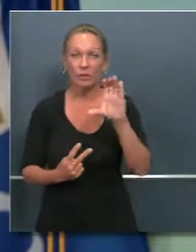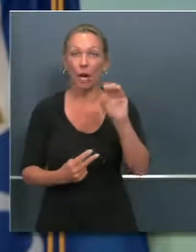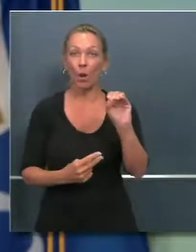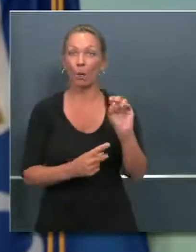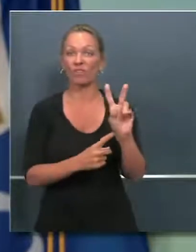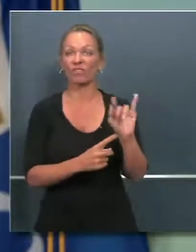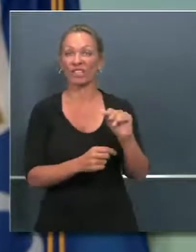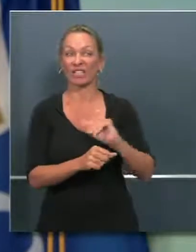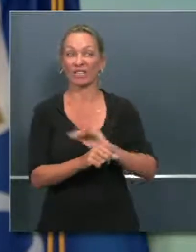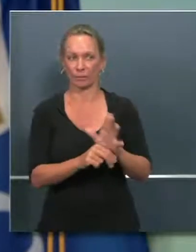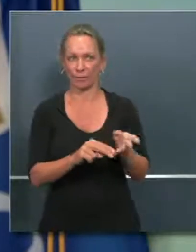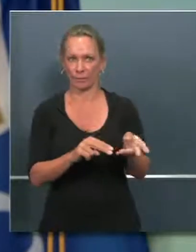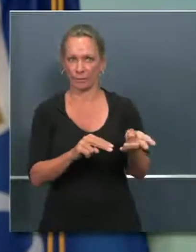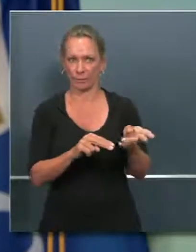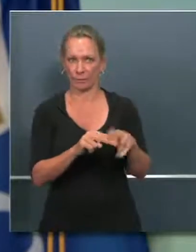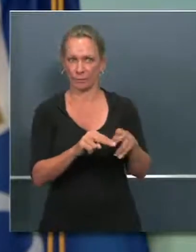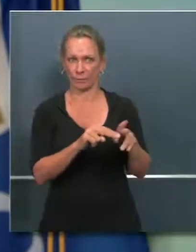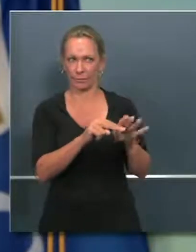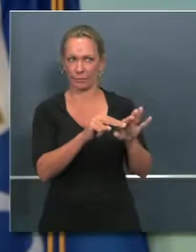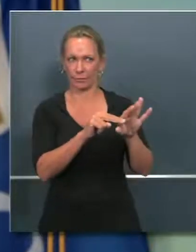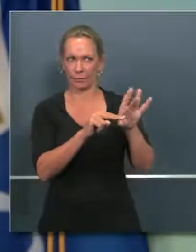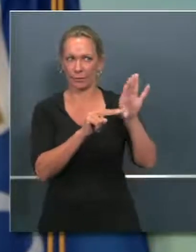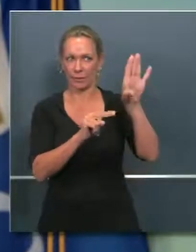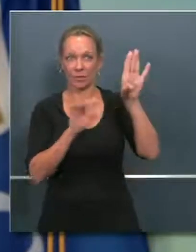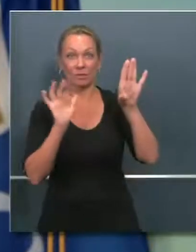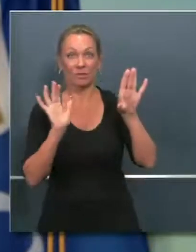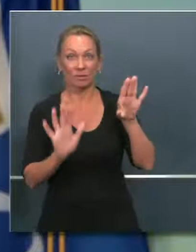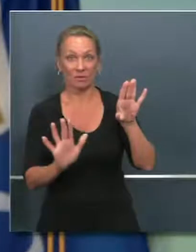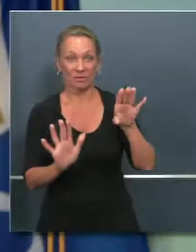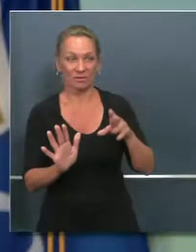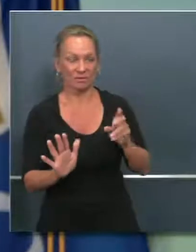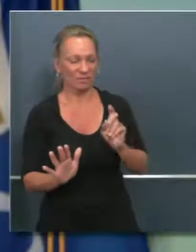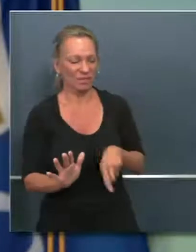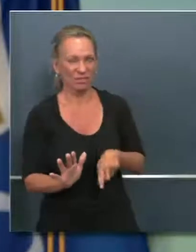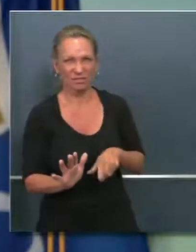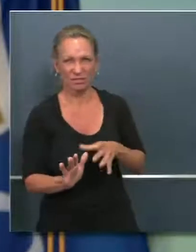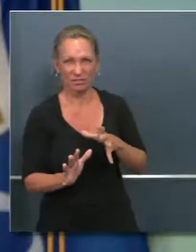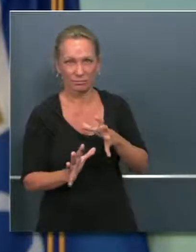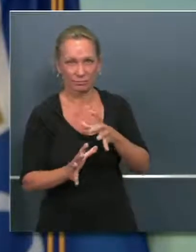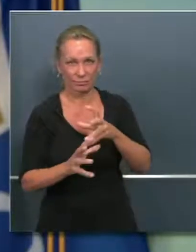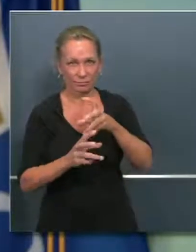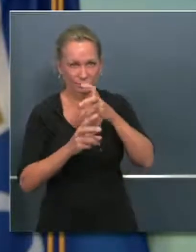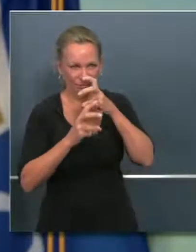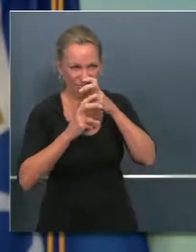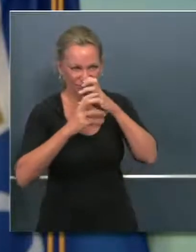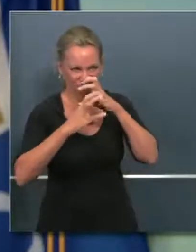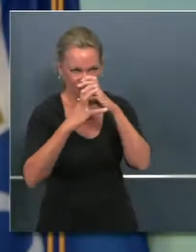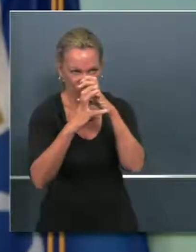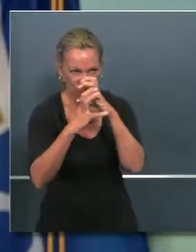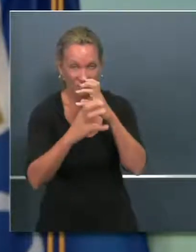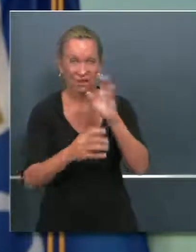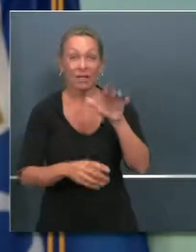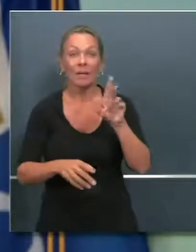members as well the entire CDC our system the California correctional system has two thousand